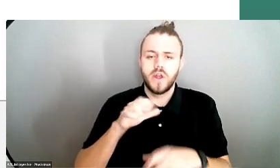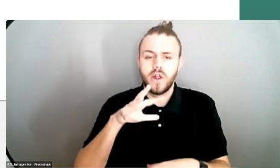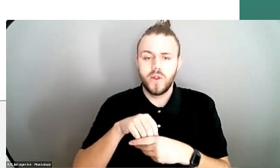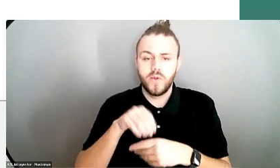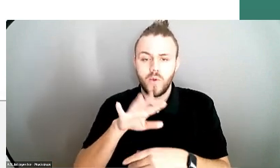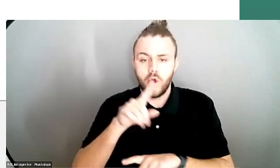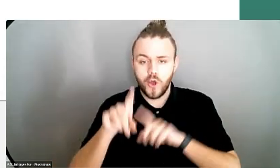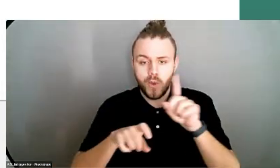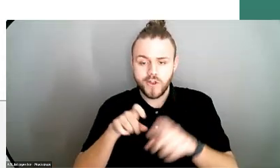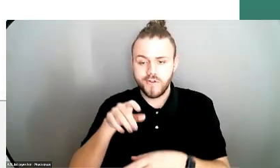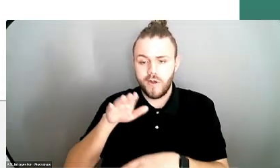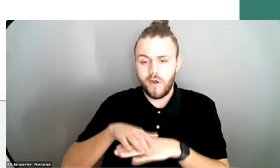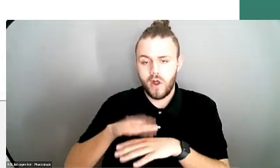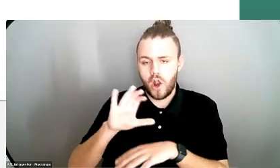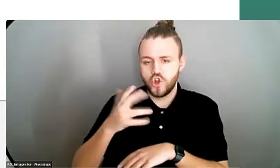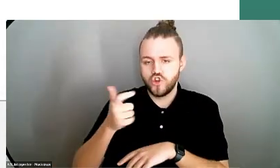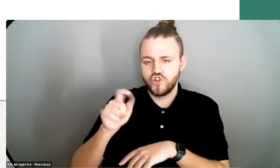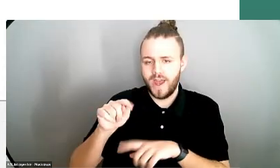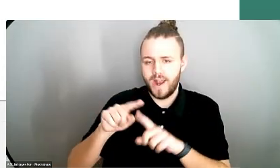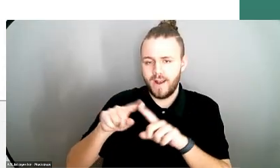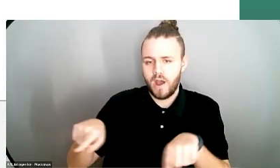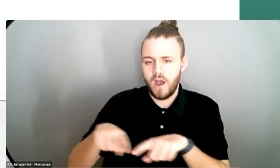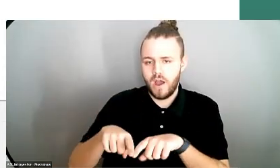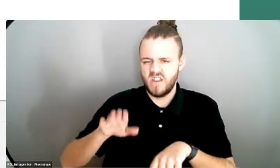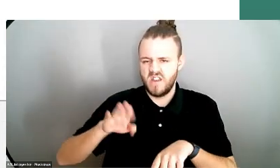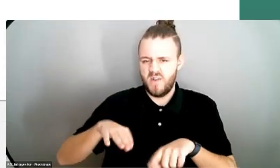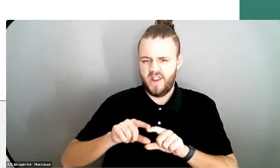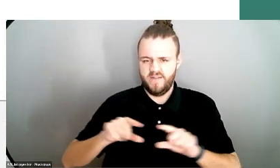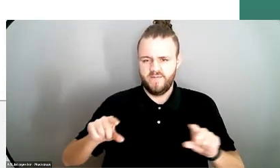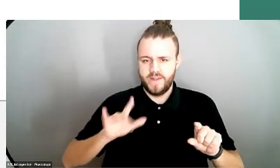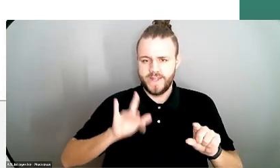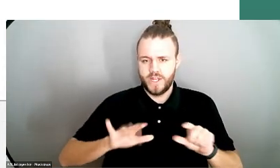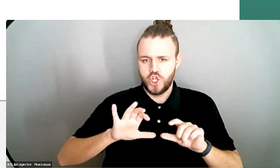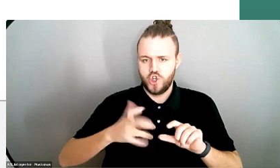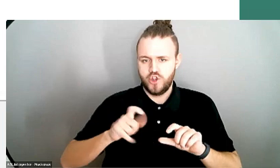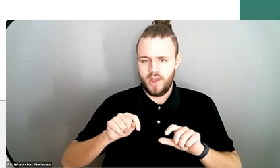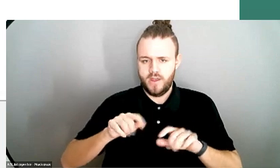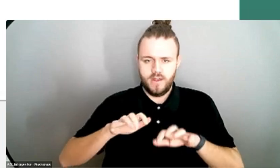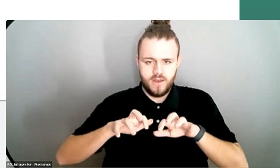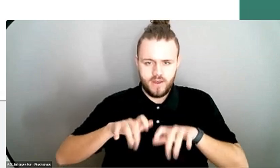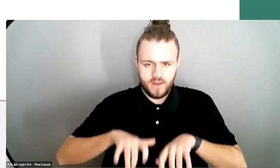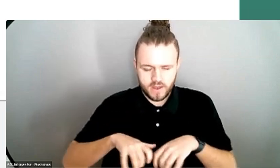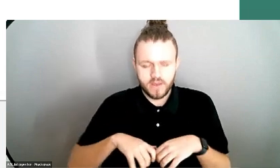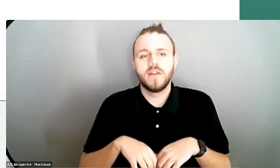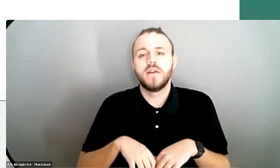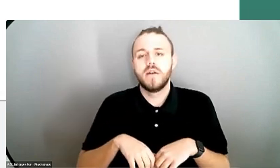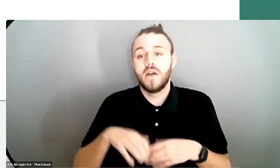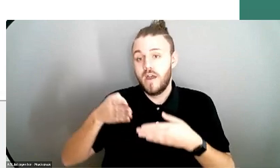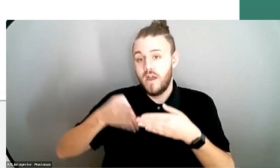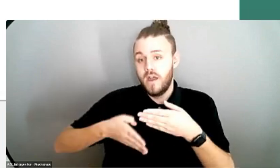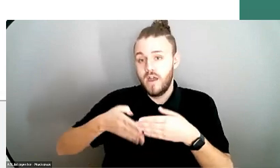in the chat box at the bottom of your screen. And at the end, we will also provide you